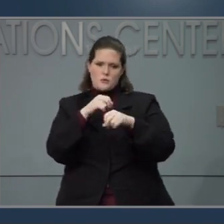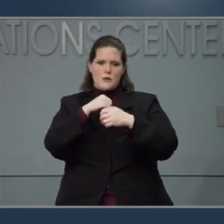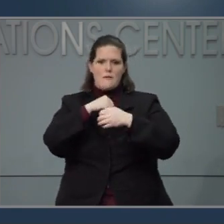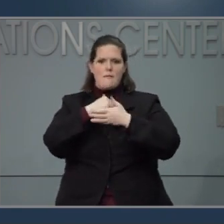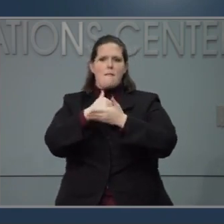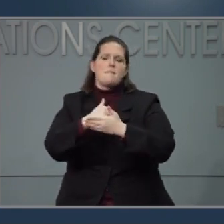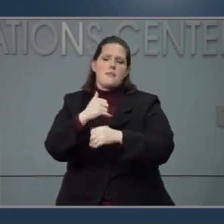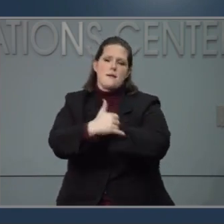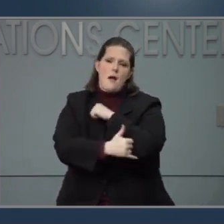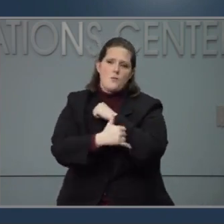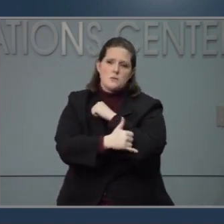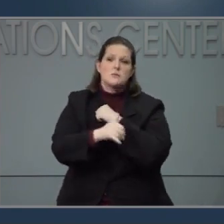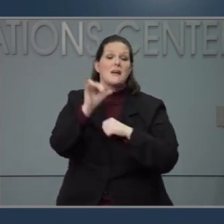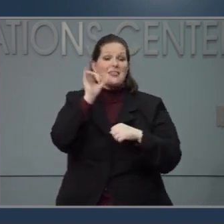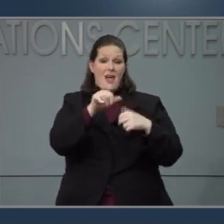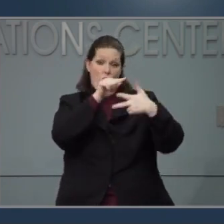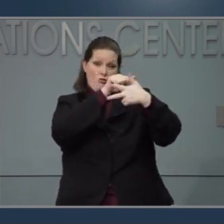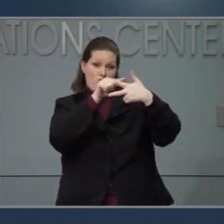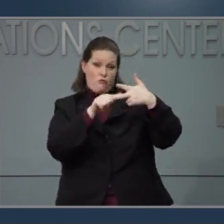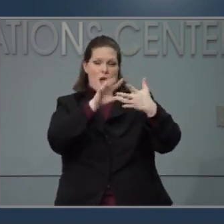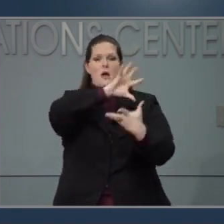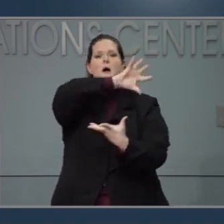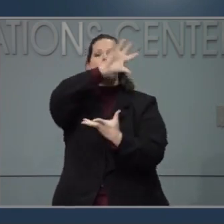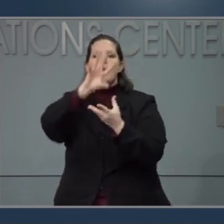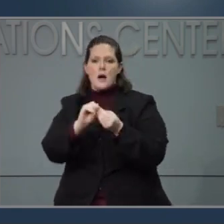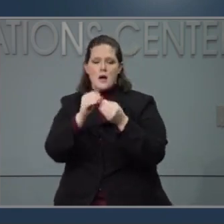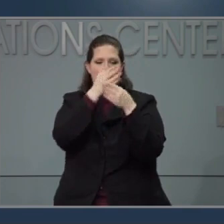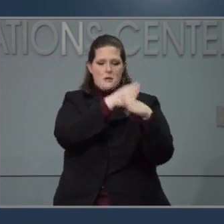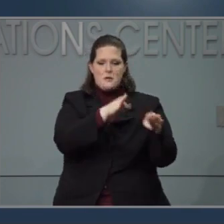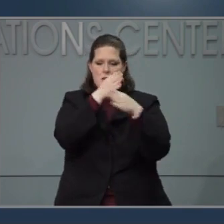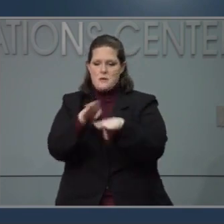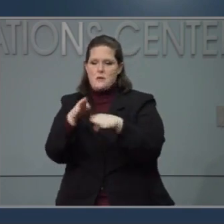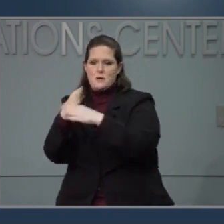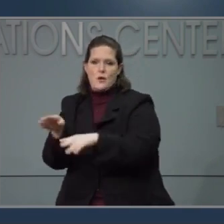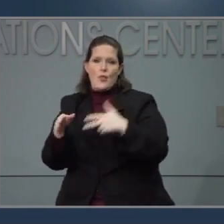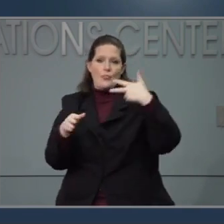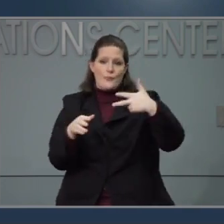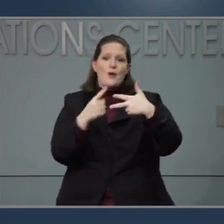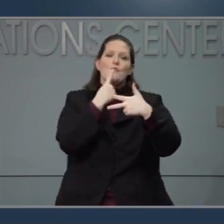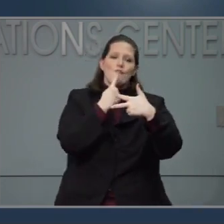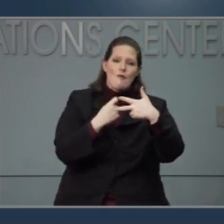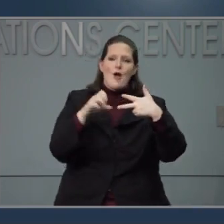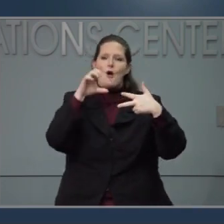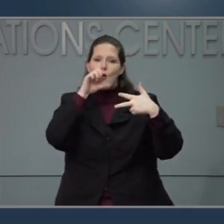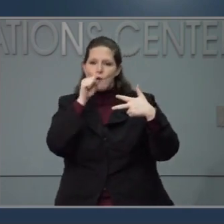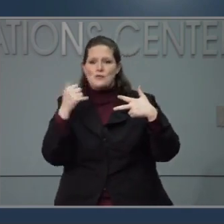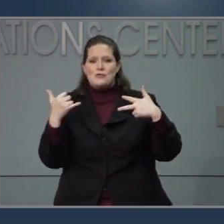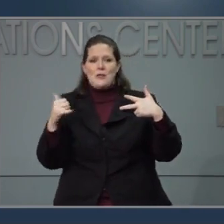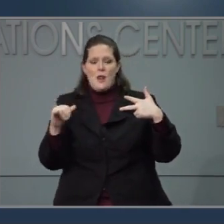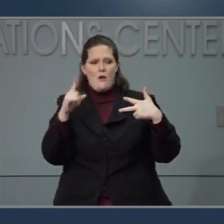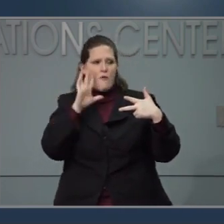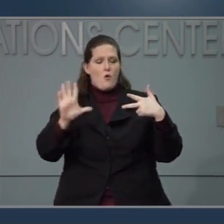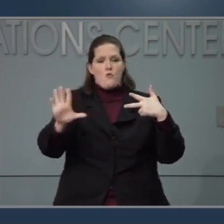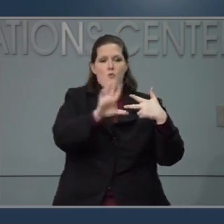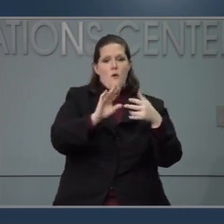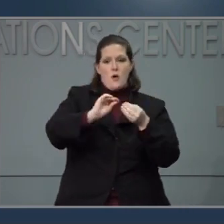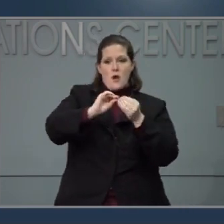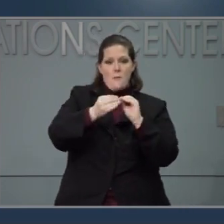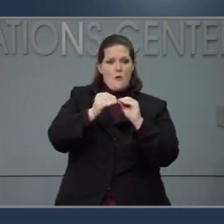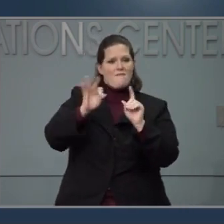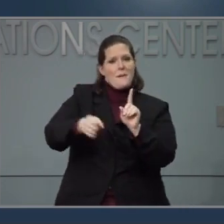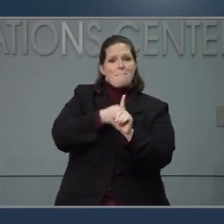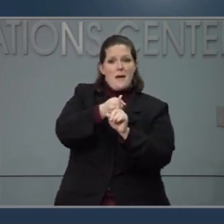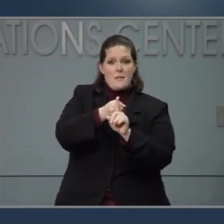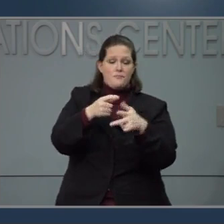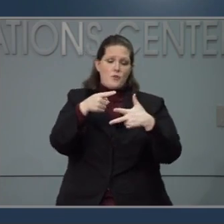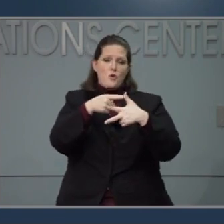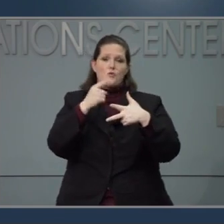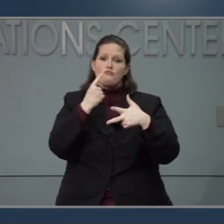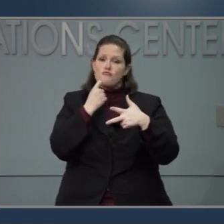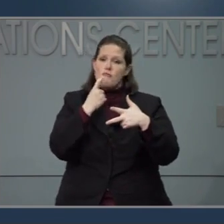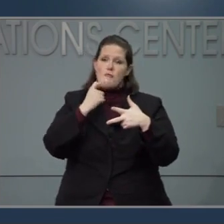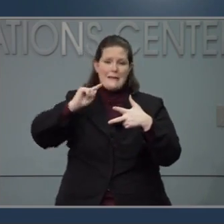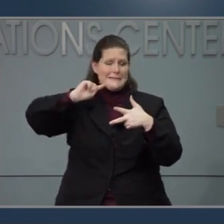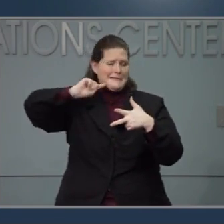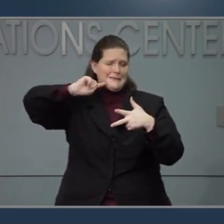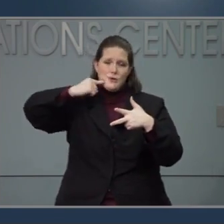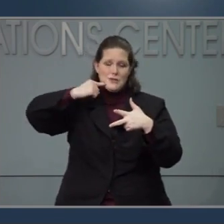WE USE A COMBINATION OF THESE THREE METRICS I JUST WENT THROUGH TO CATEGORIZE COUNTIES INTO THREE COLORED TIERS TO DESCRIBE THEIR LEVEL OF VIRAL SPREAD AND HEALTH CARE CAPACITY